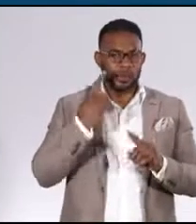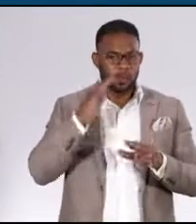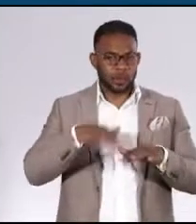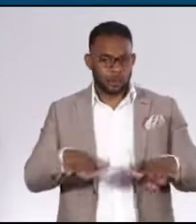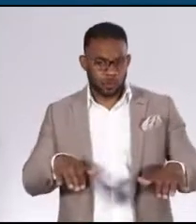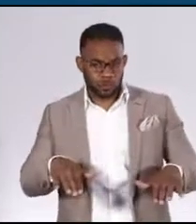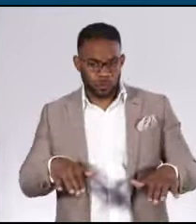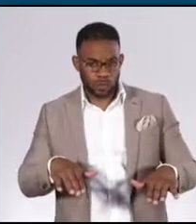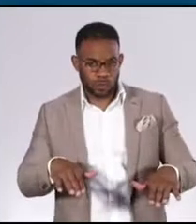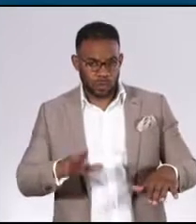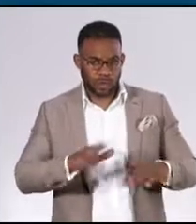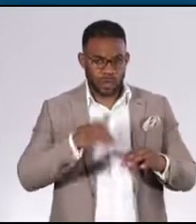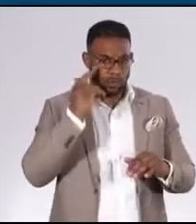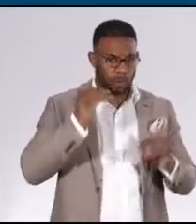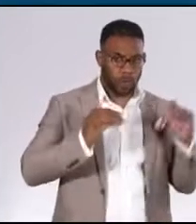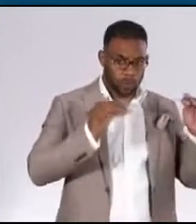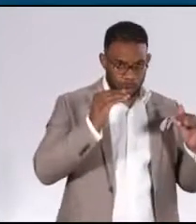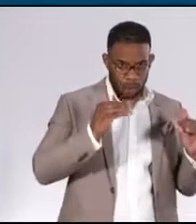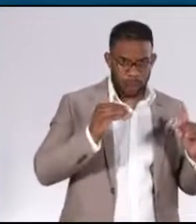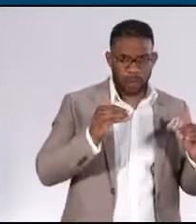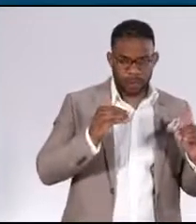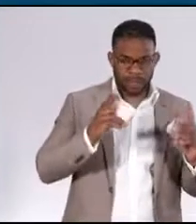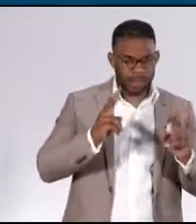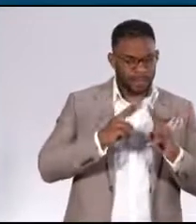than for adults, men, because they're they're very, very different populations.